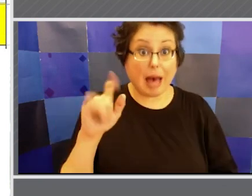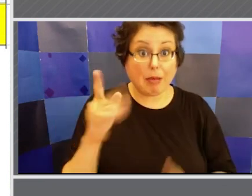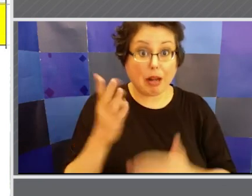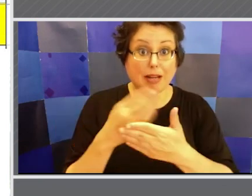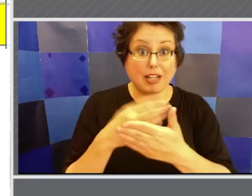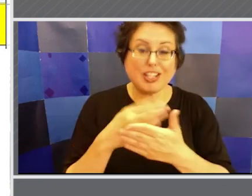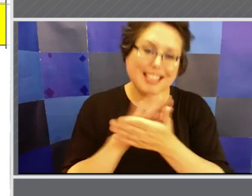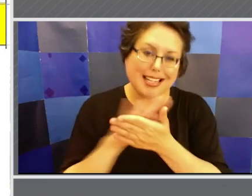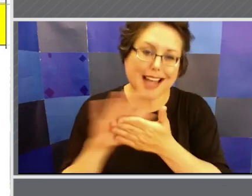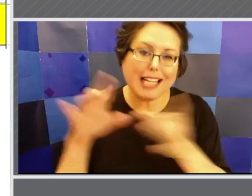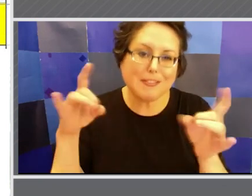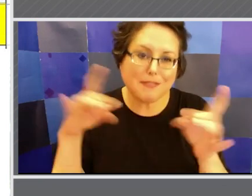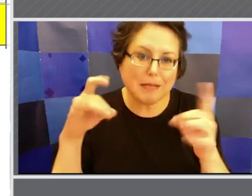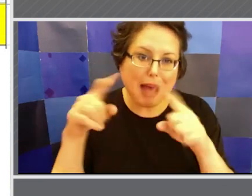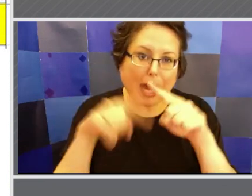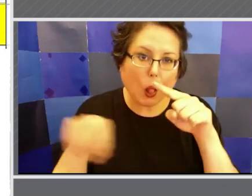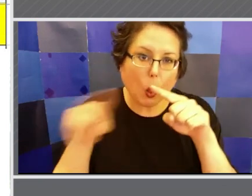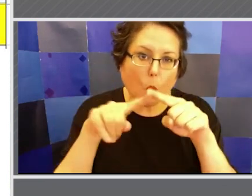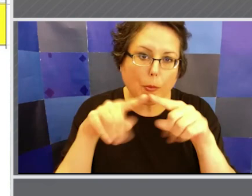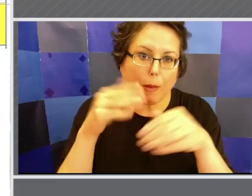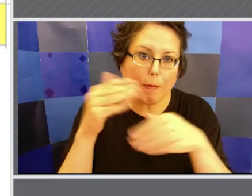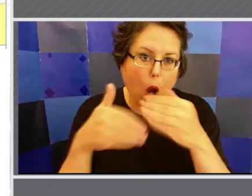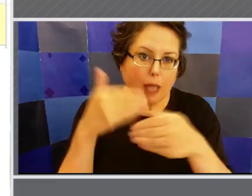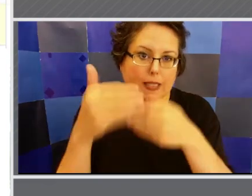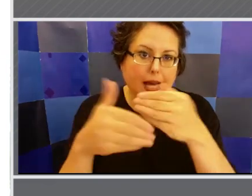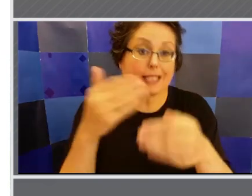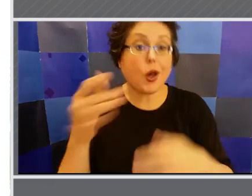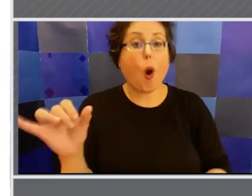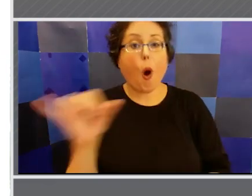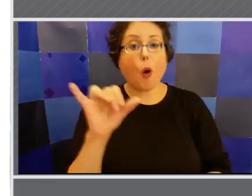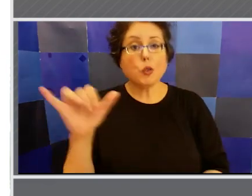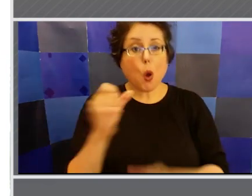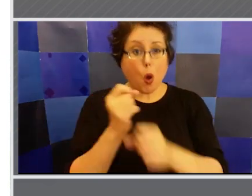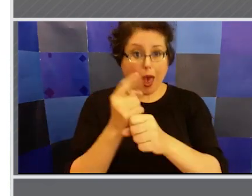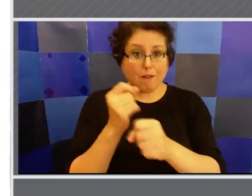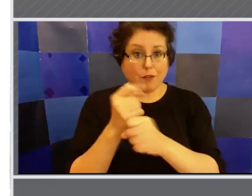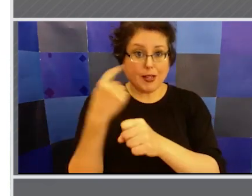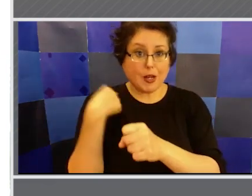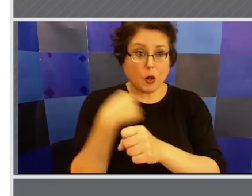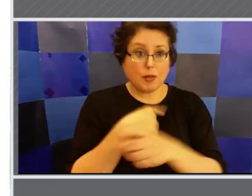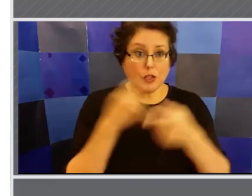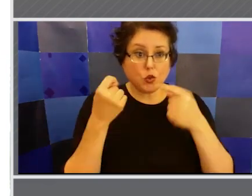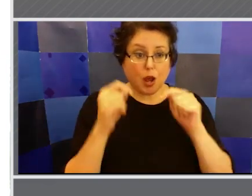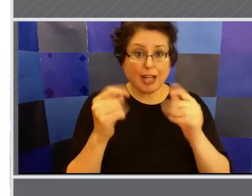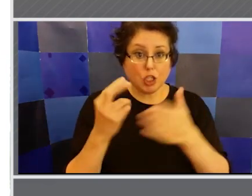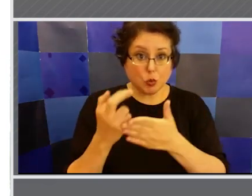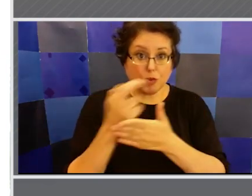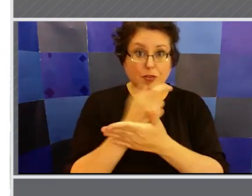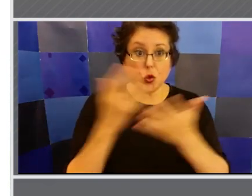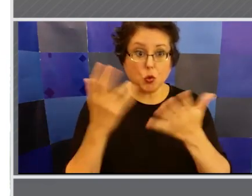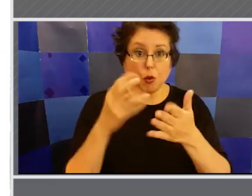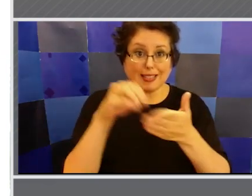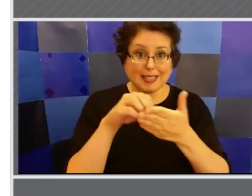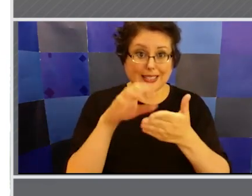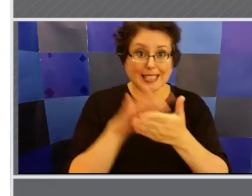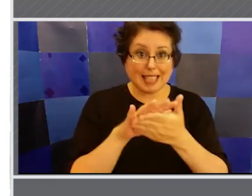Additionally, each year we try to do a review of what we put in the budget versus what people asked for.